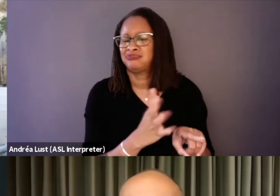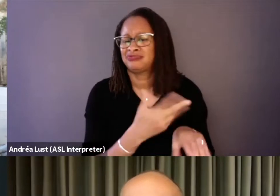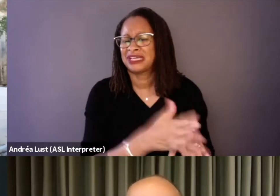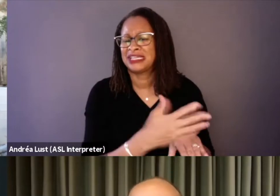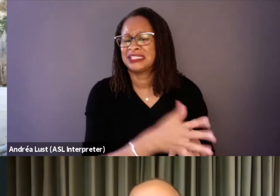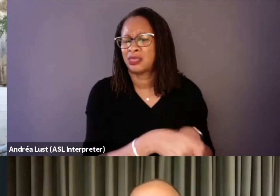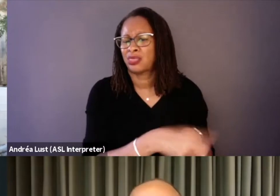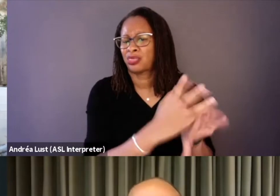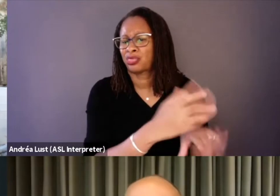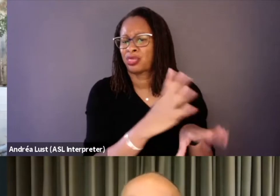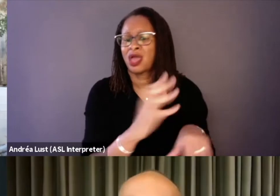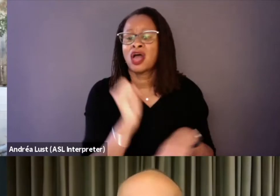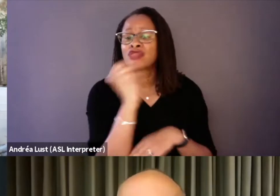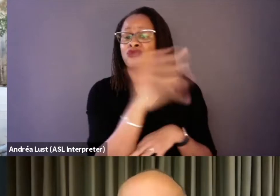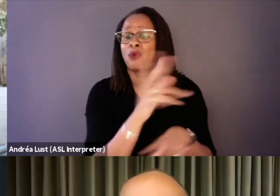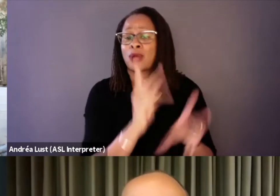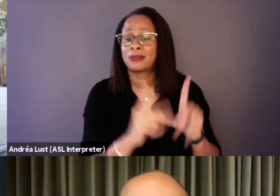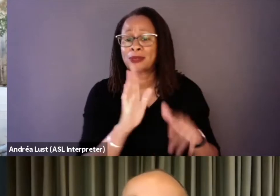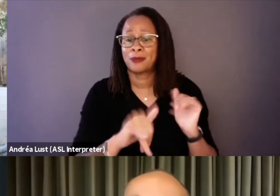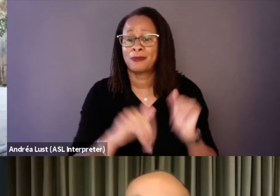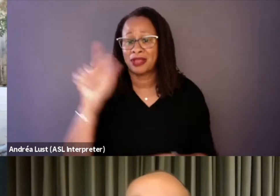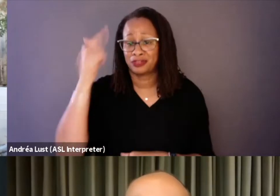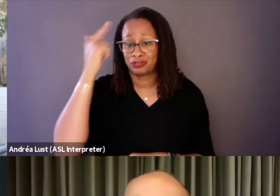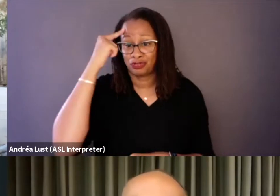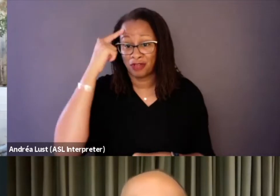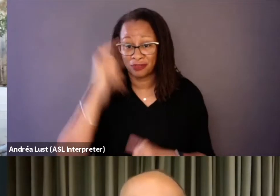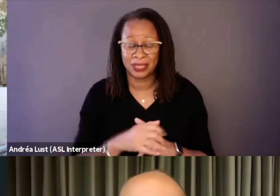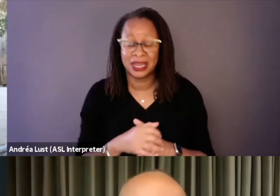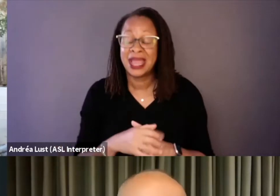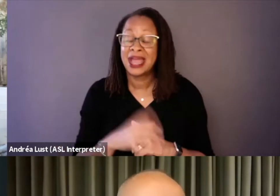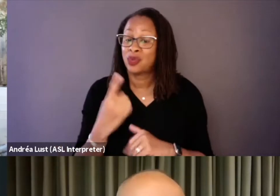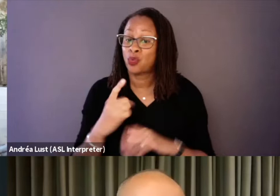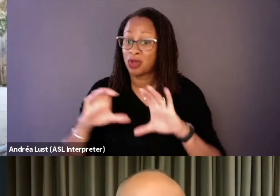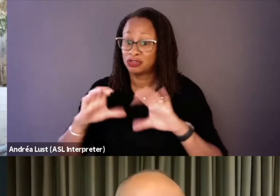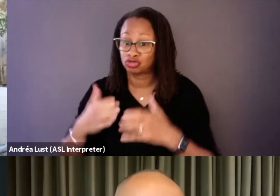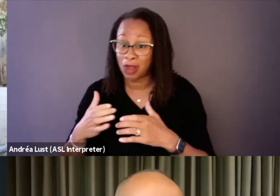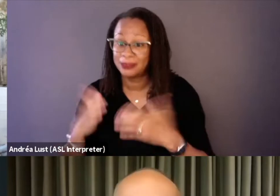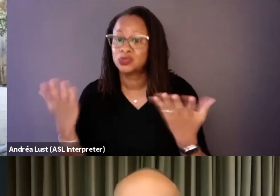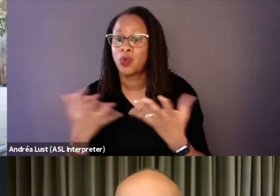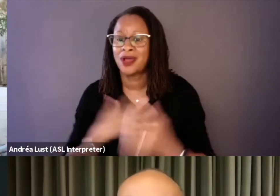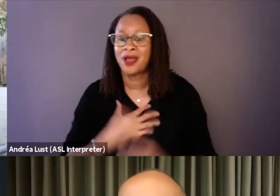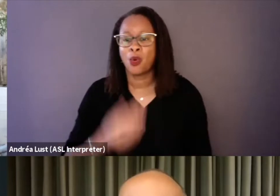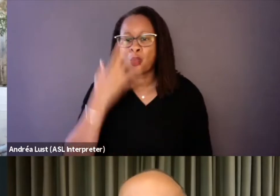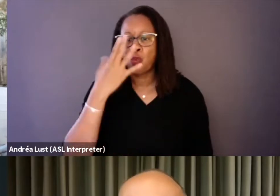And the one tribe is sort of white patriarchy. Wow, he nailed it then